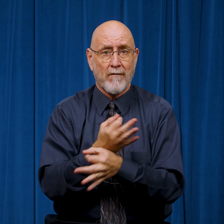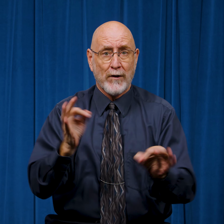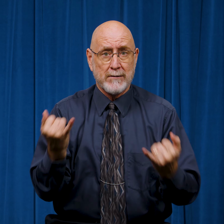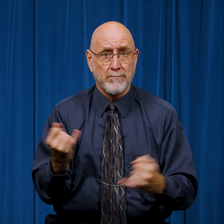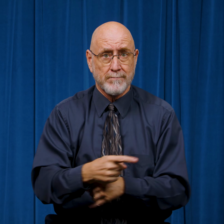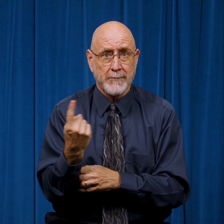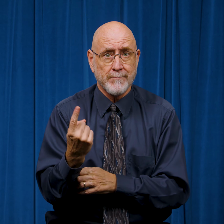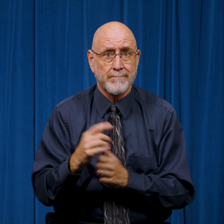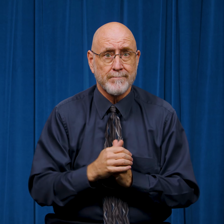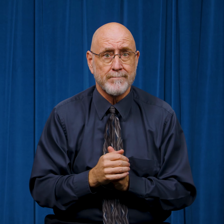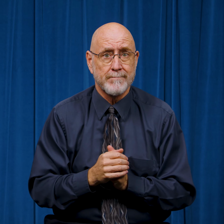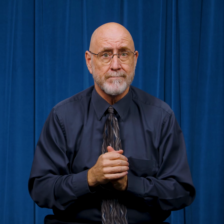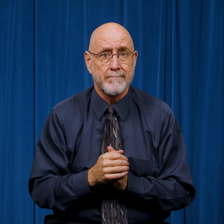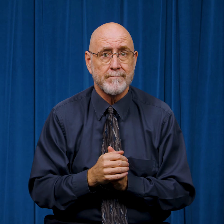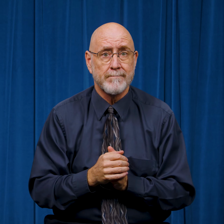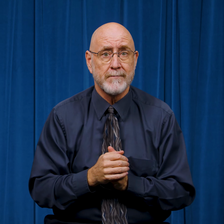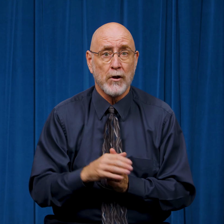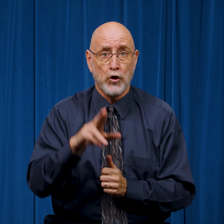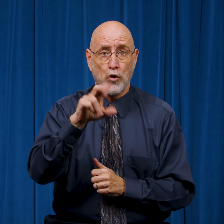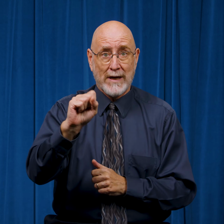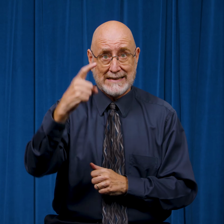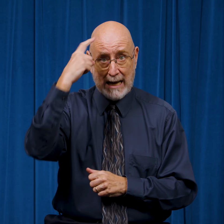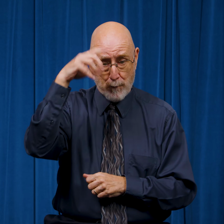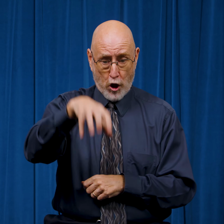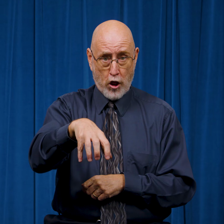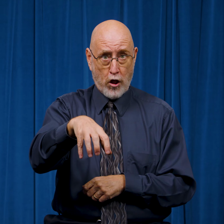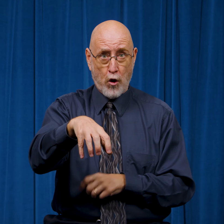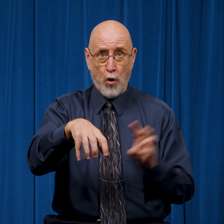Running from the U.S. Capitol building westward